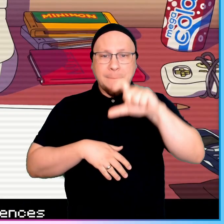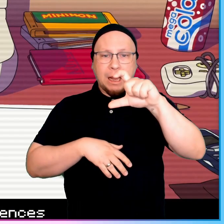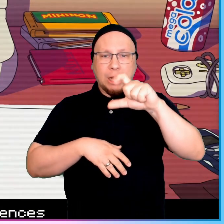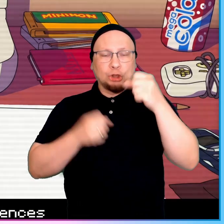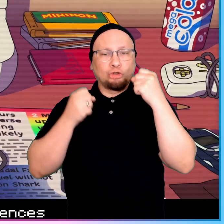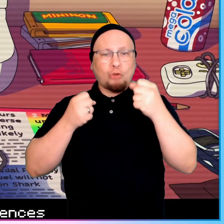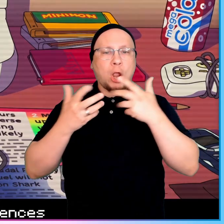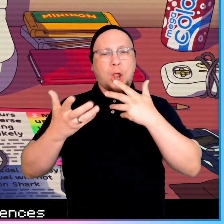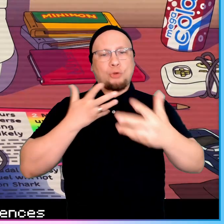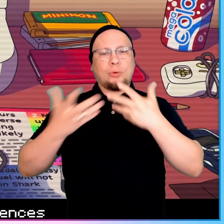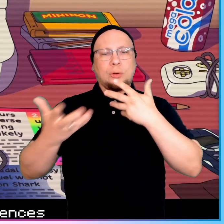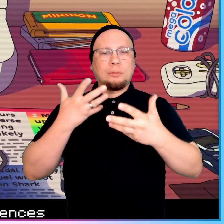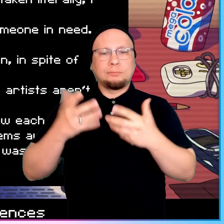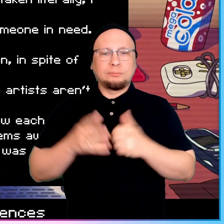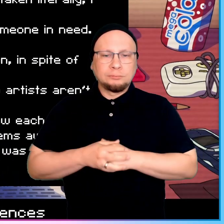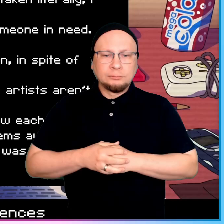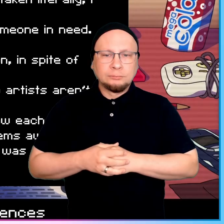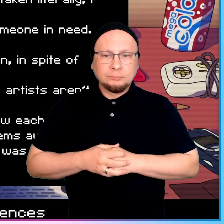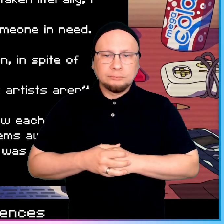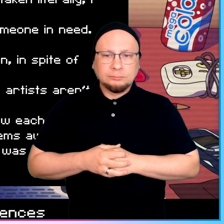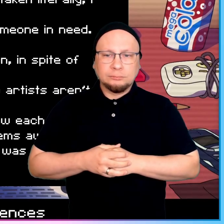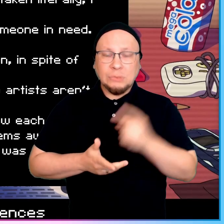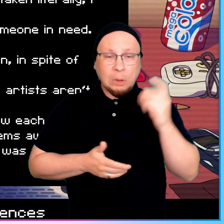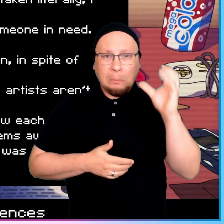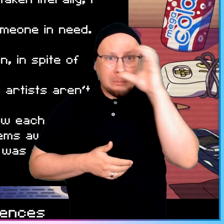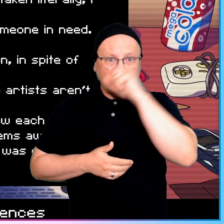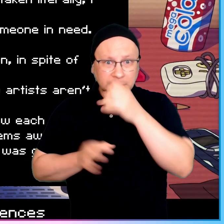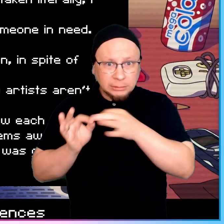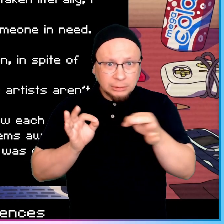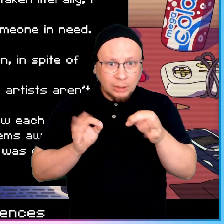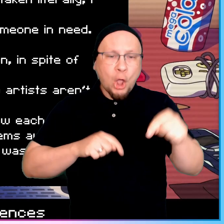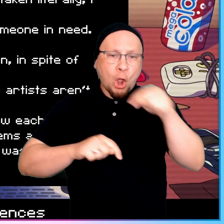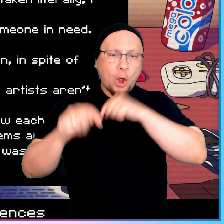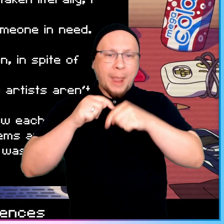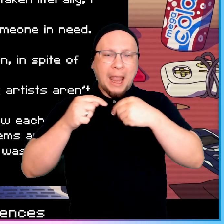If you miss a thought or conversation, you can check the log to see what you may have missed,